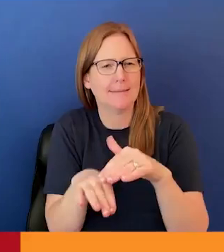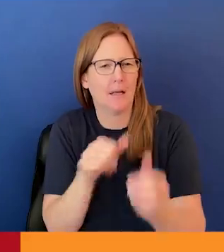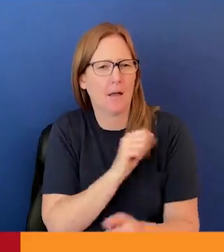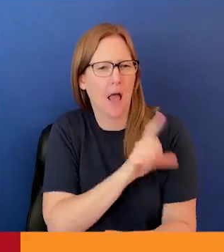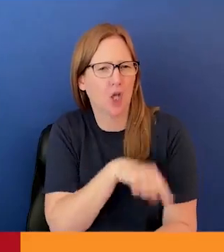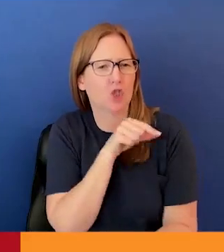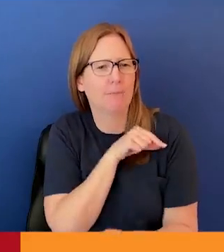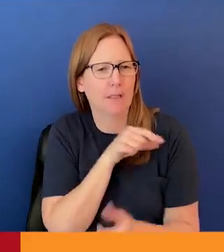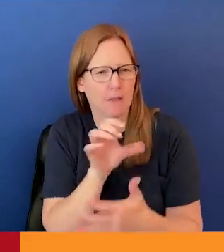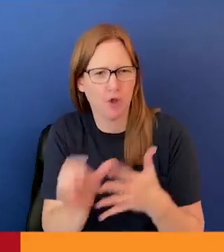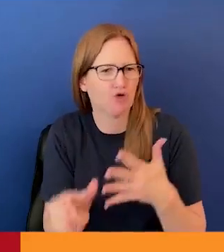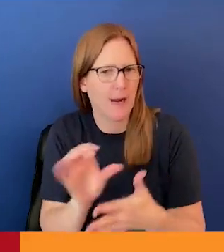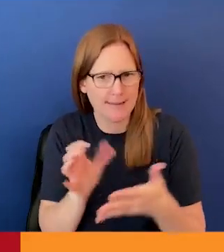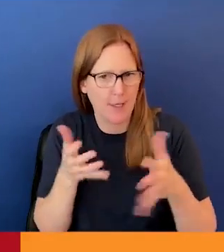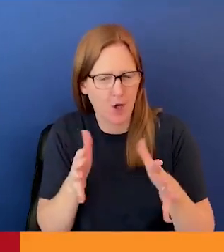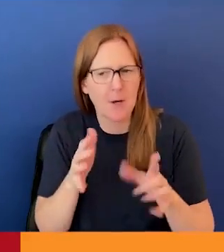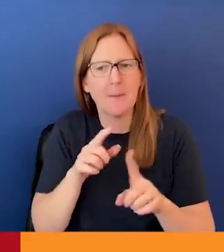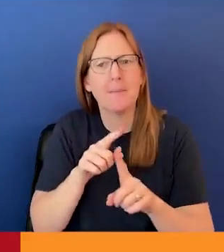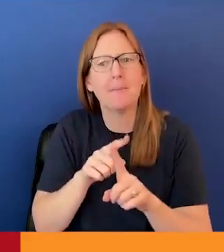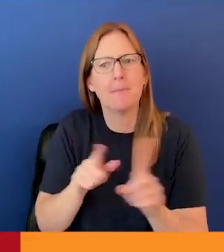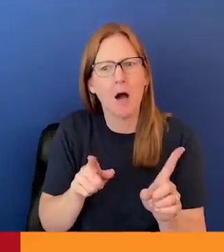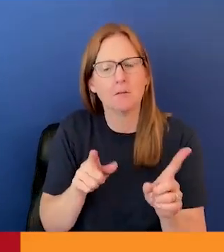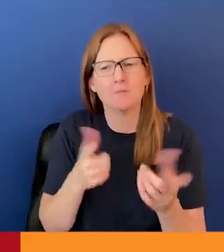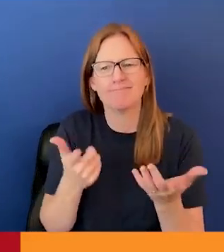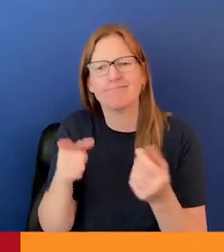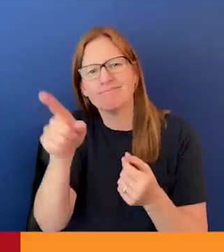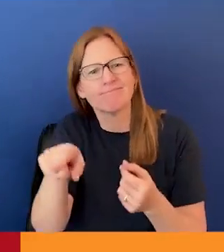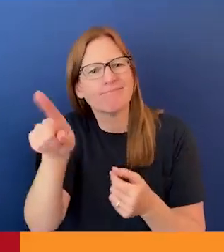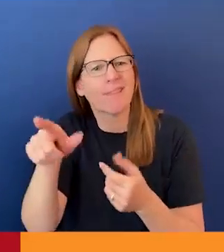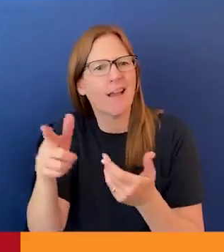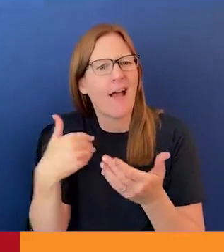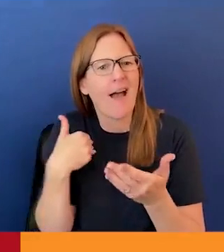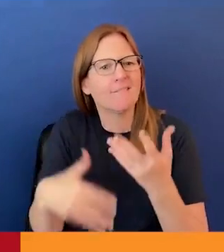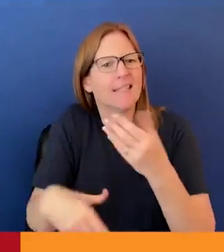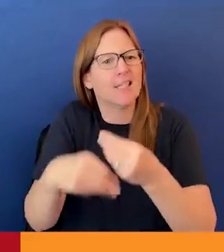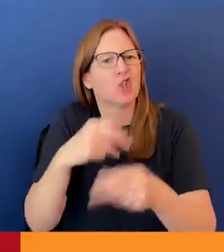this slide is sharing additional types of entities that are eligible to apply.